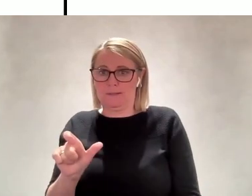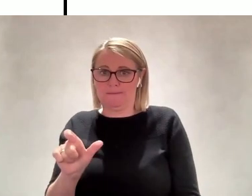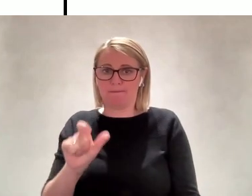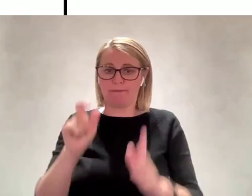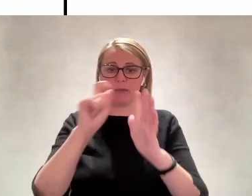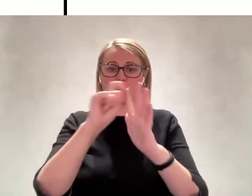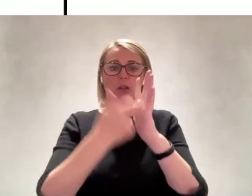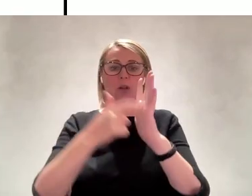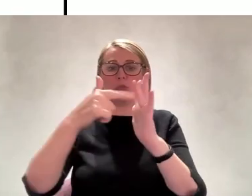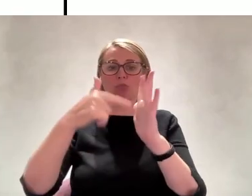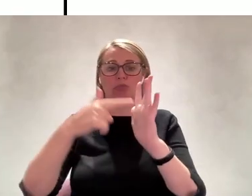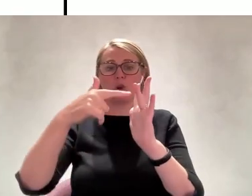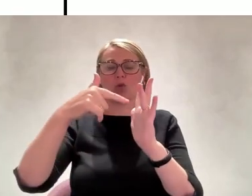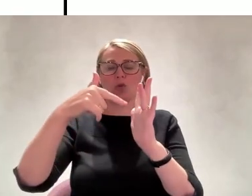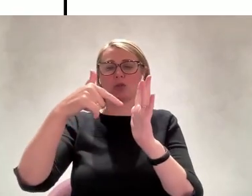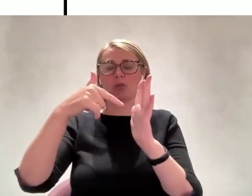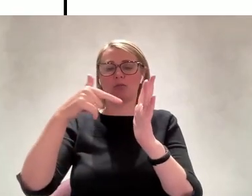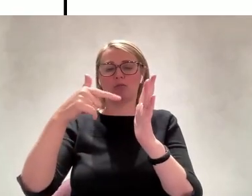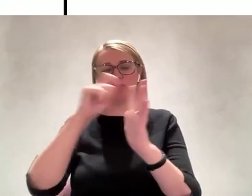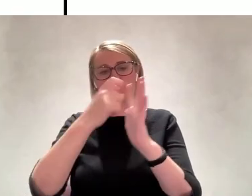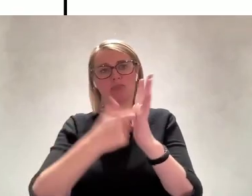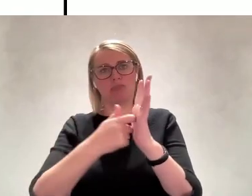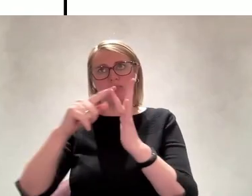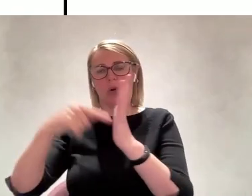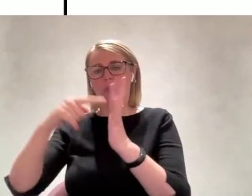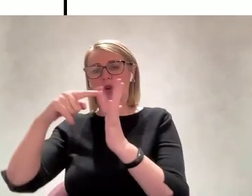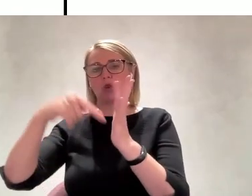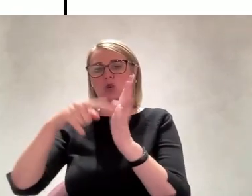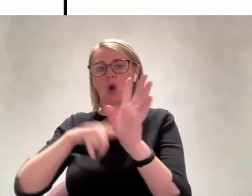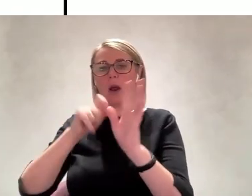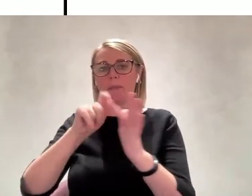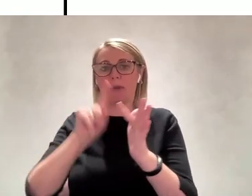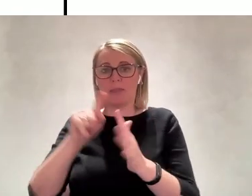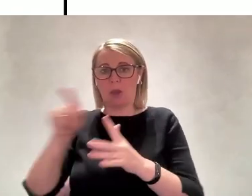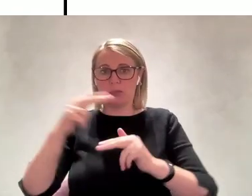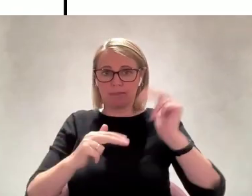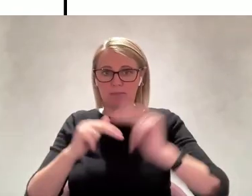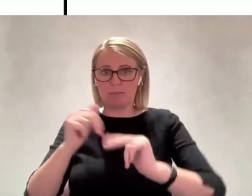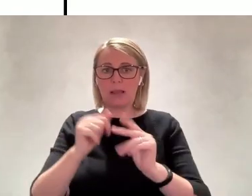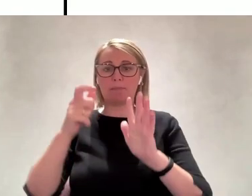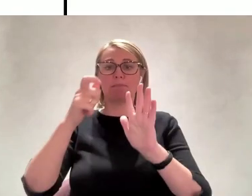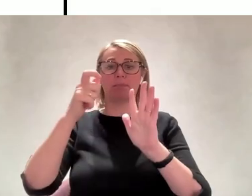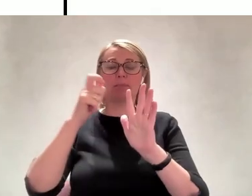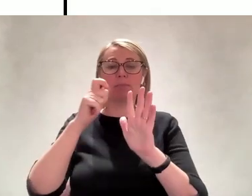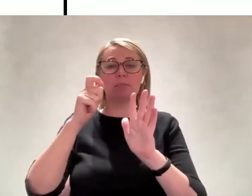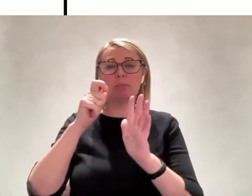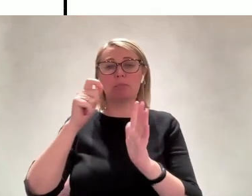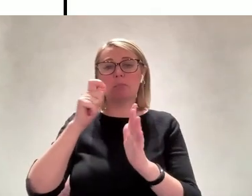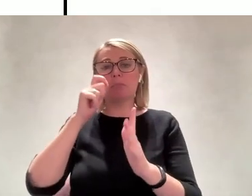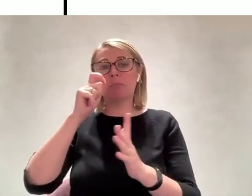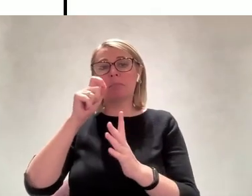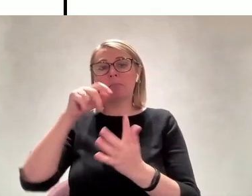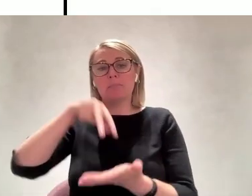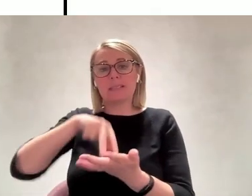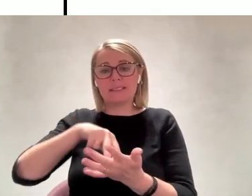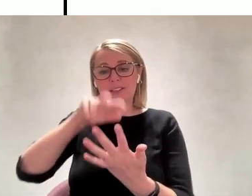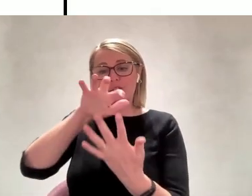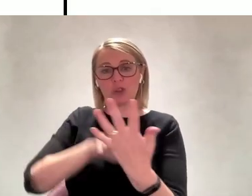The prototype that was built was developed around generating position descriptions, which is a process that takes